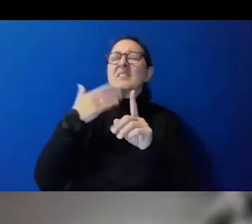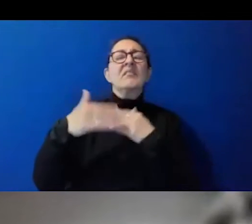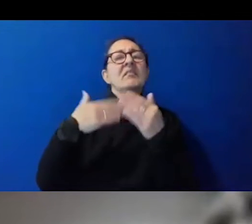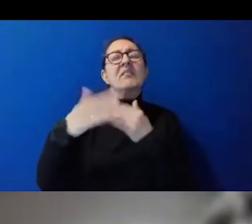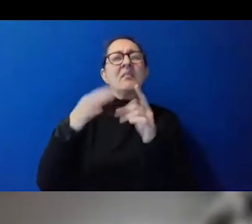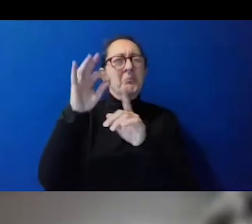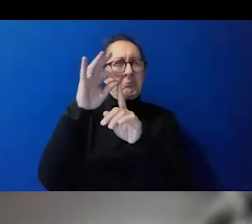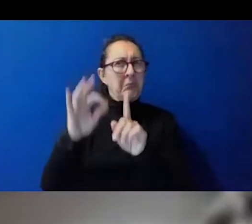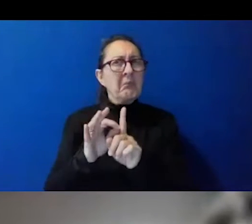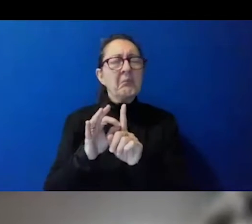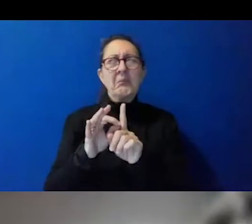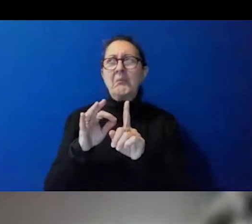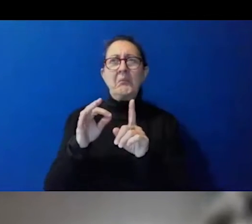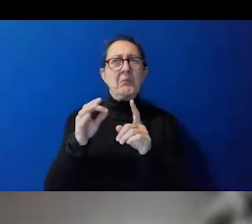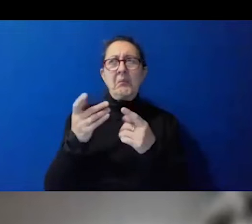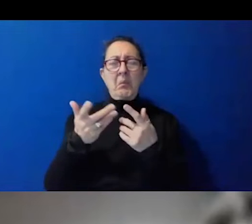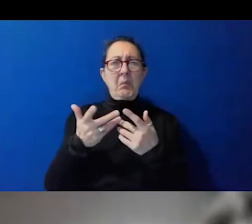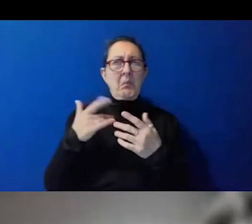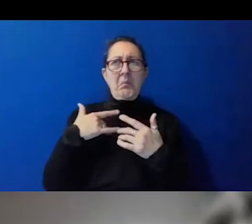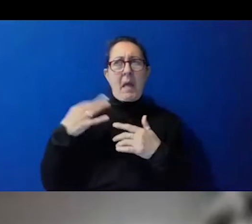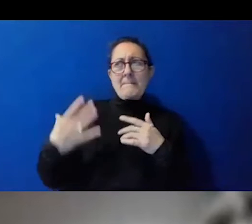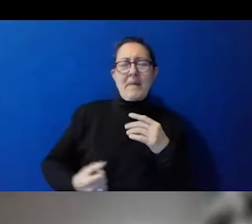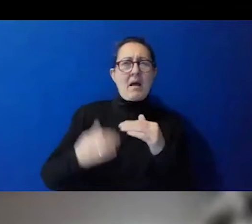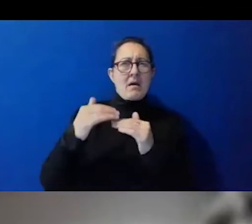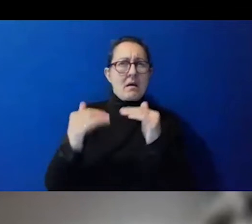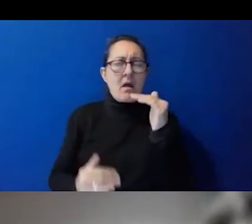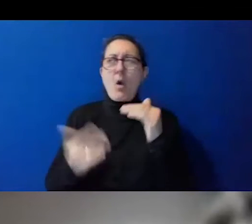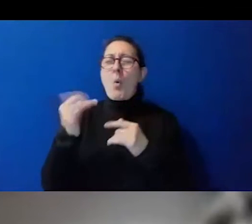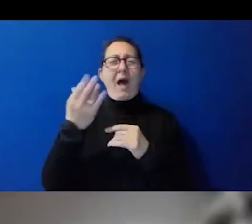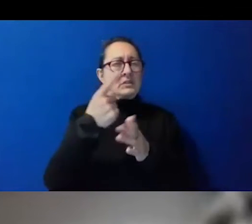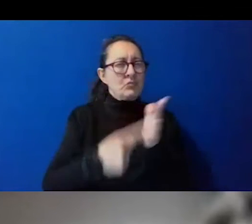been given the same opportunities or there has been discrimination we can um give advice and